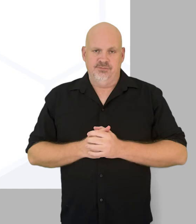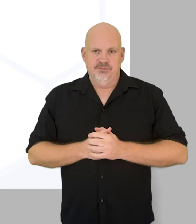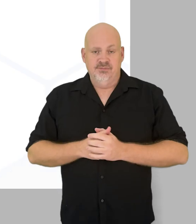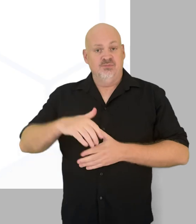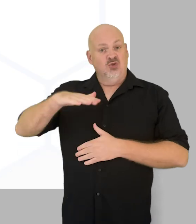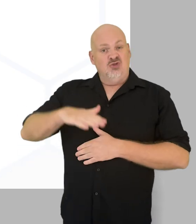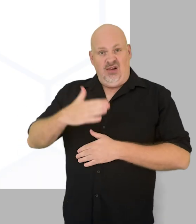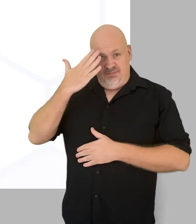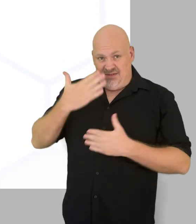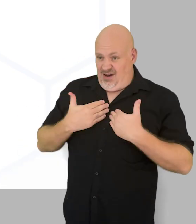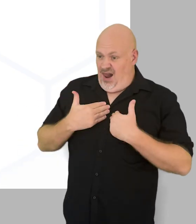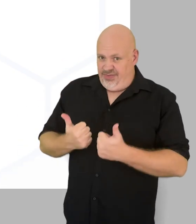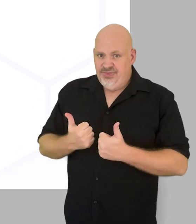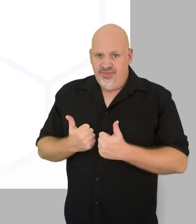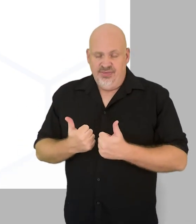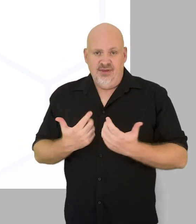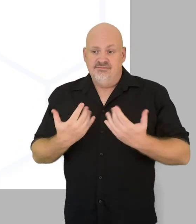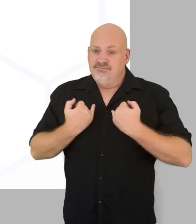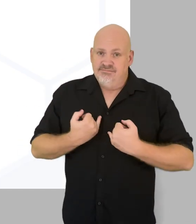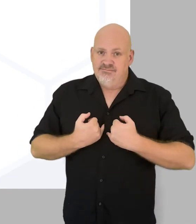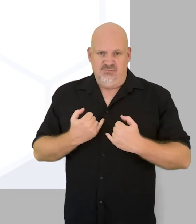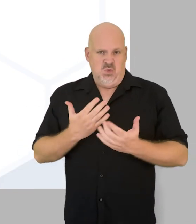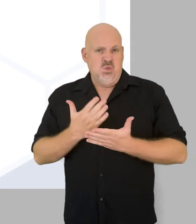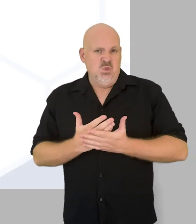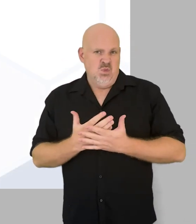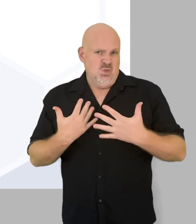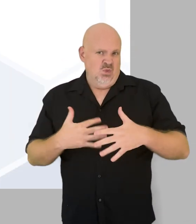of community mental health services as an alternative to inpatient admissions.